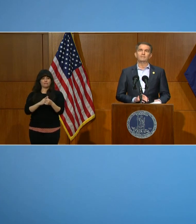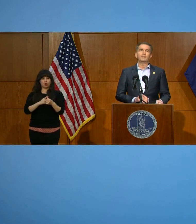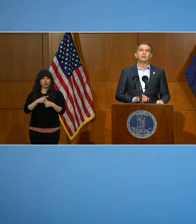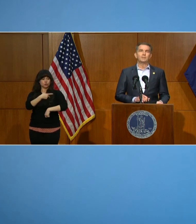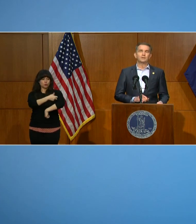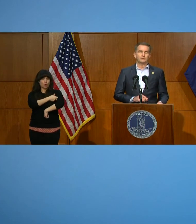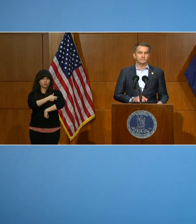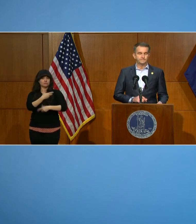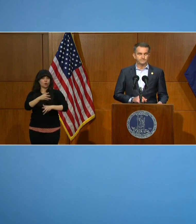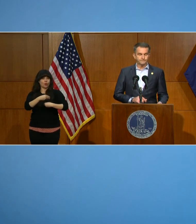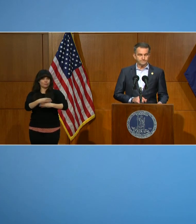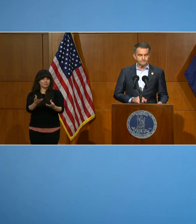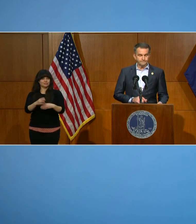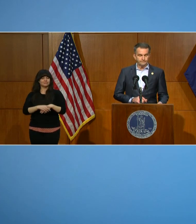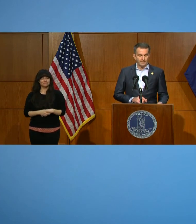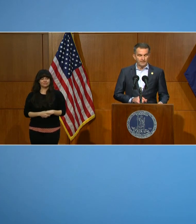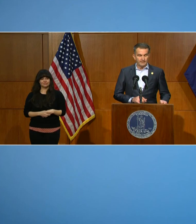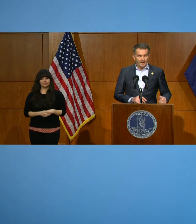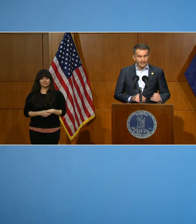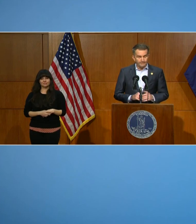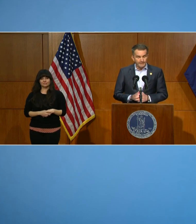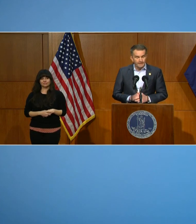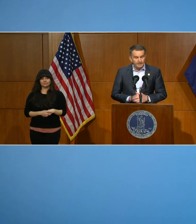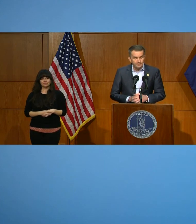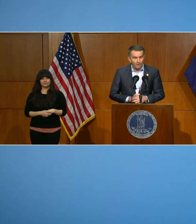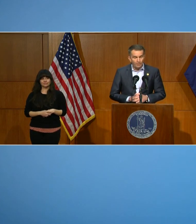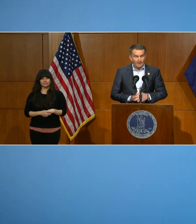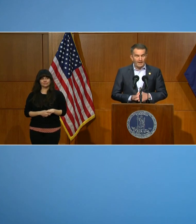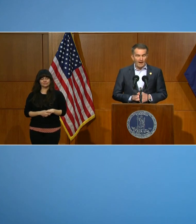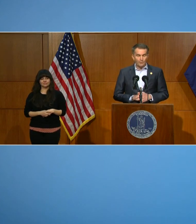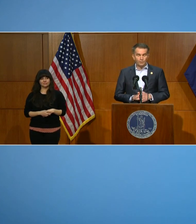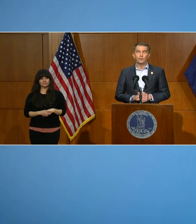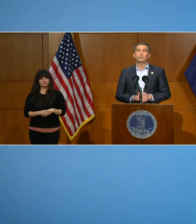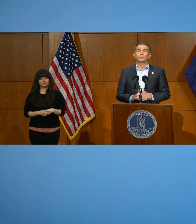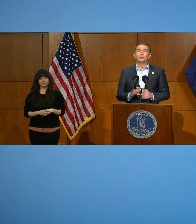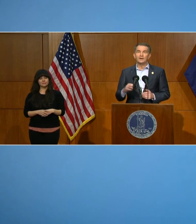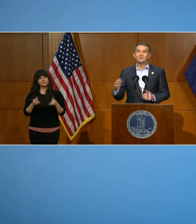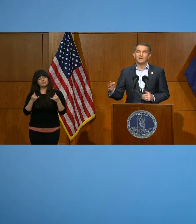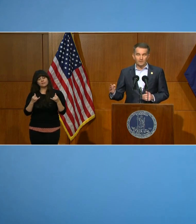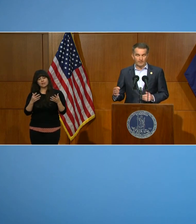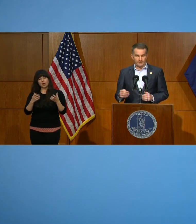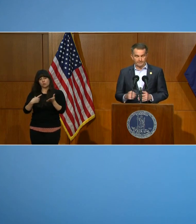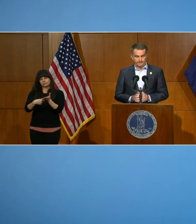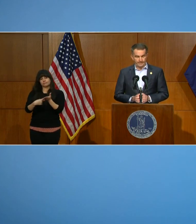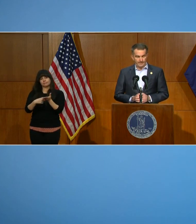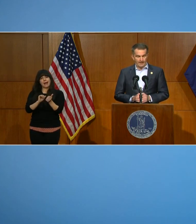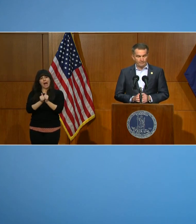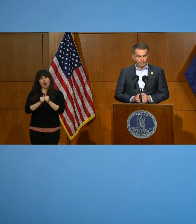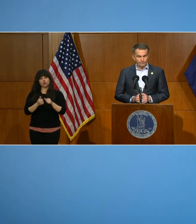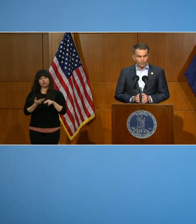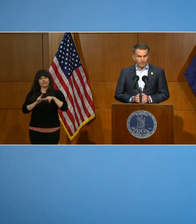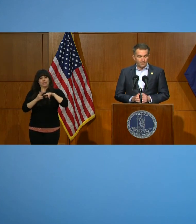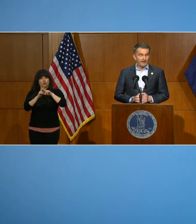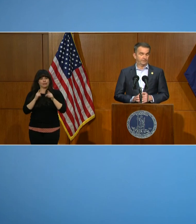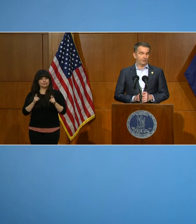64.2% OF FIRST DOSES HAVE BEEN ADMINISTERED. NOW, LET'S TALK